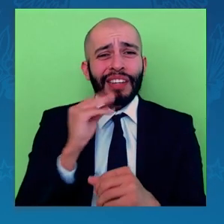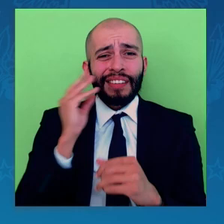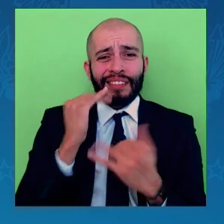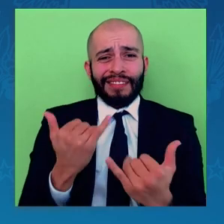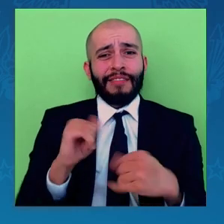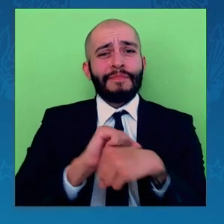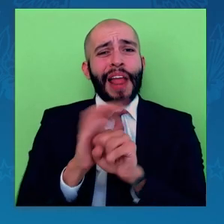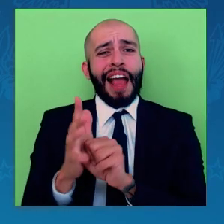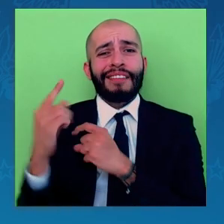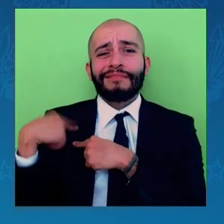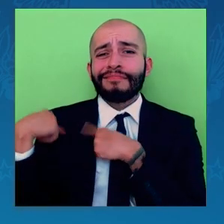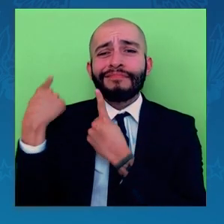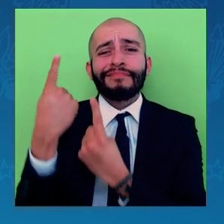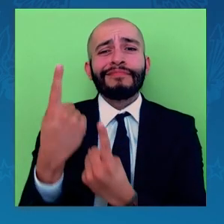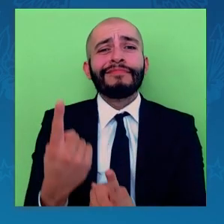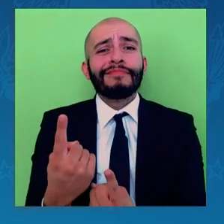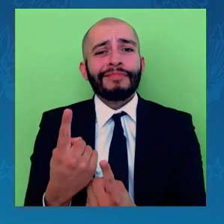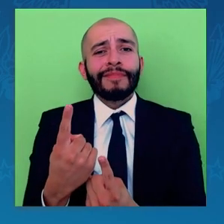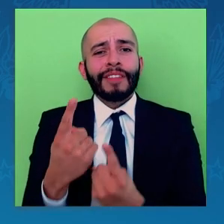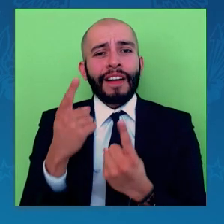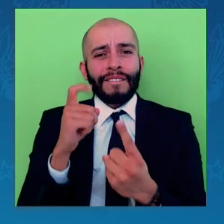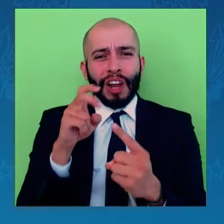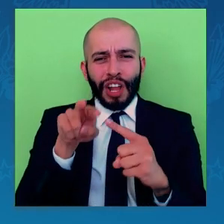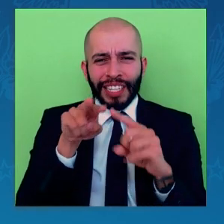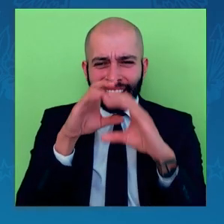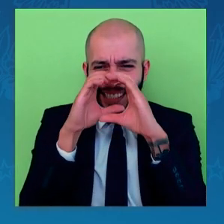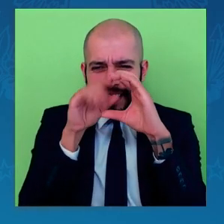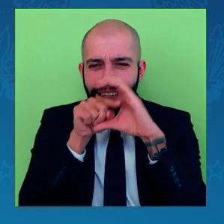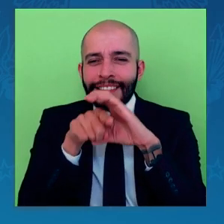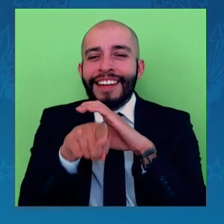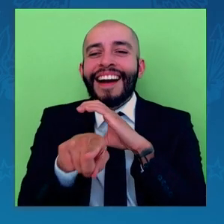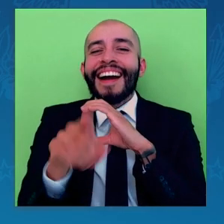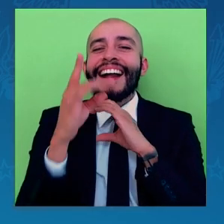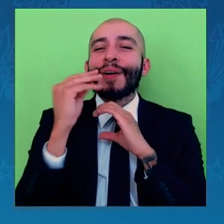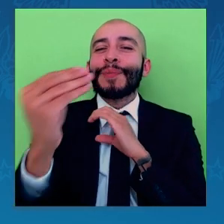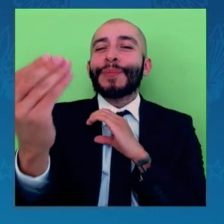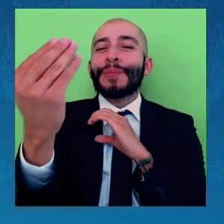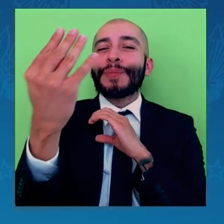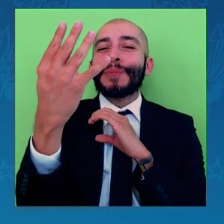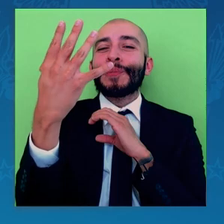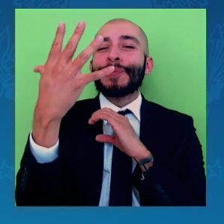Today, 79 percent of black adults, 80 percent of white adults